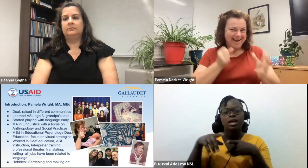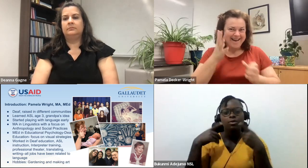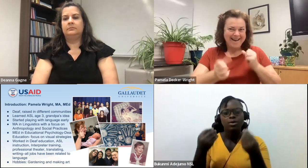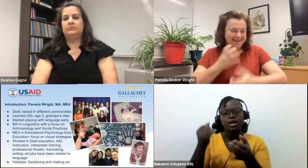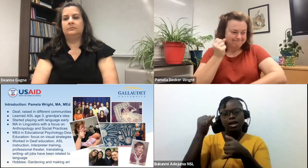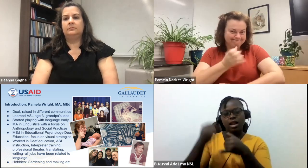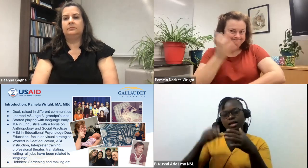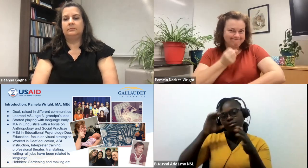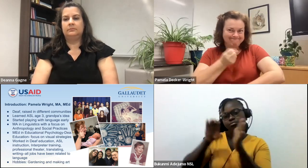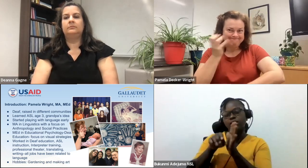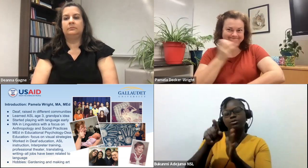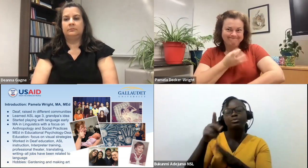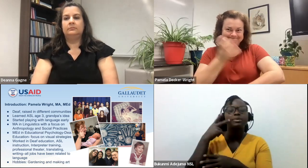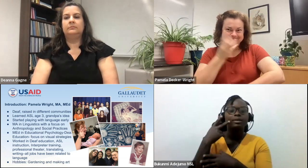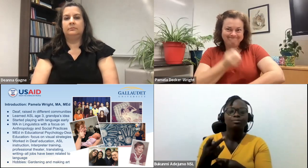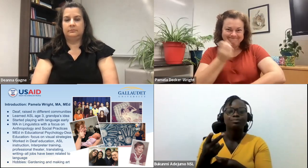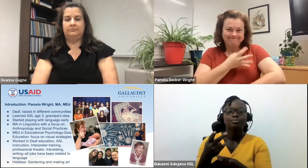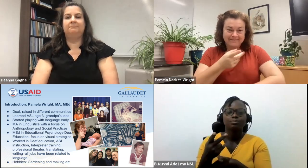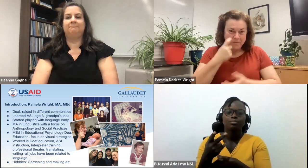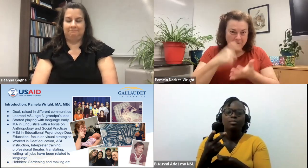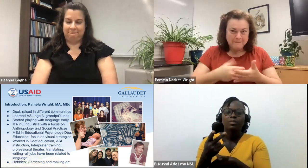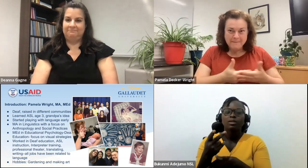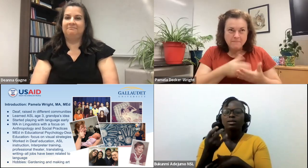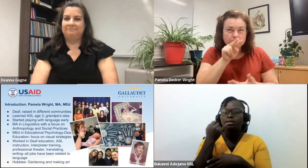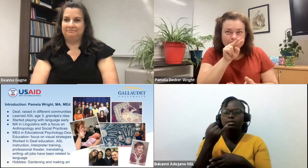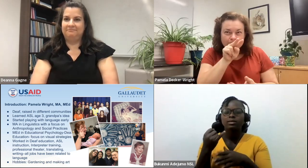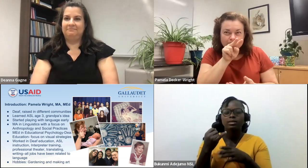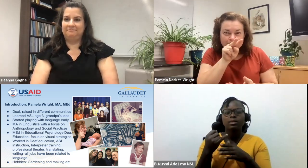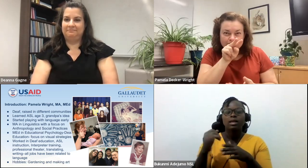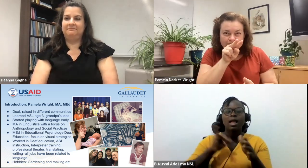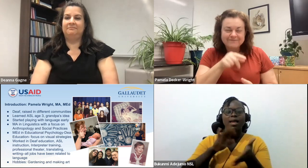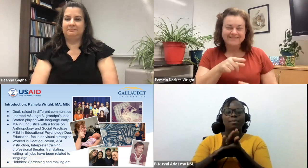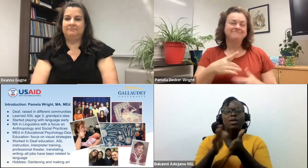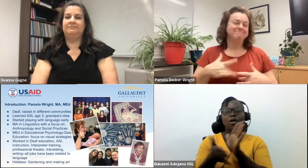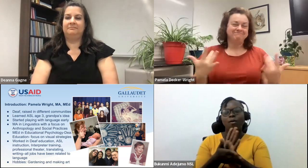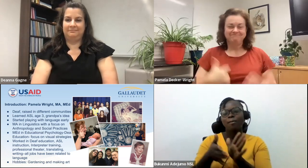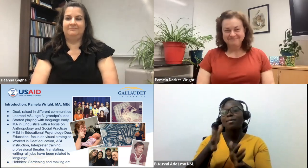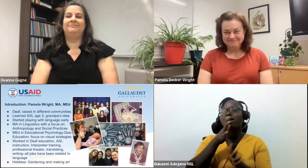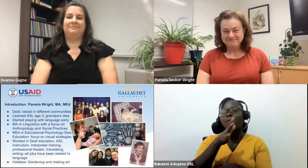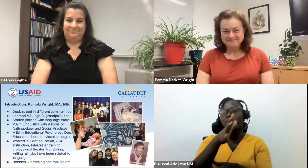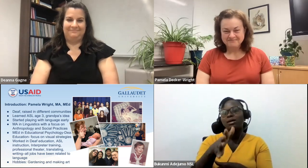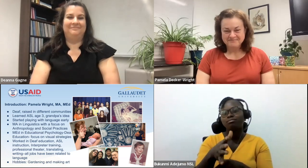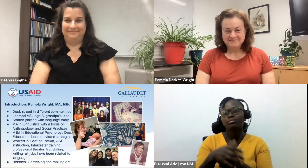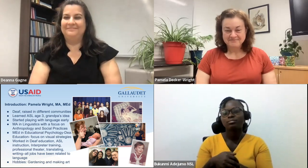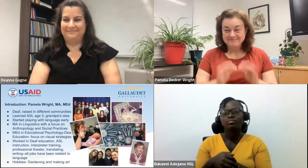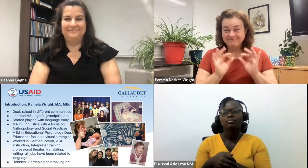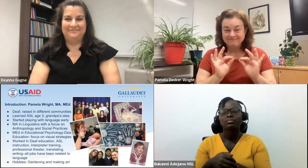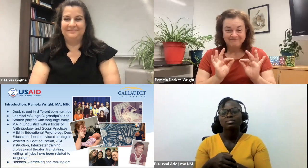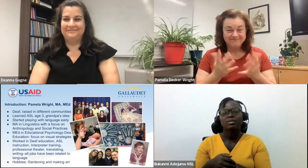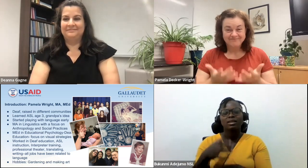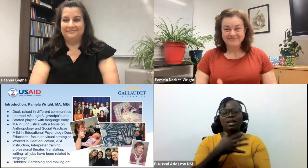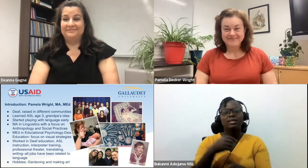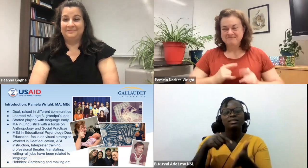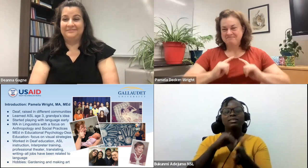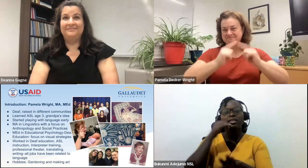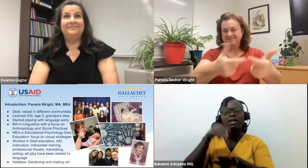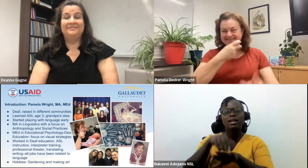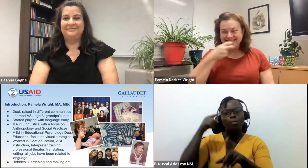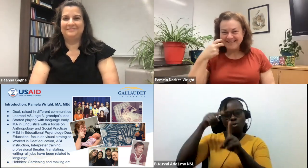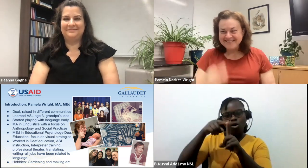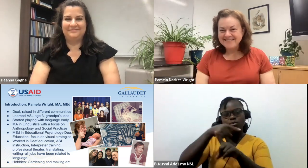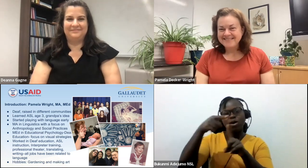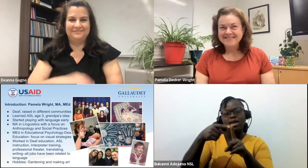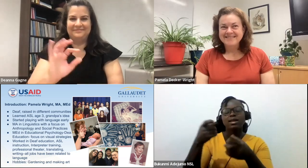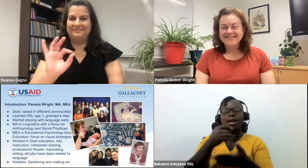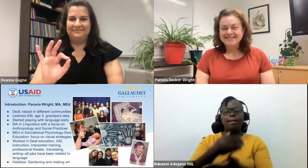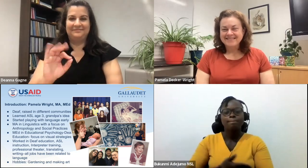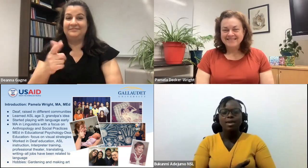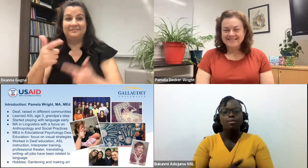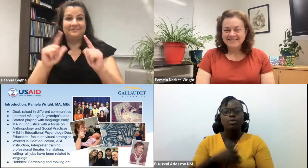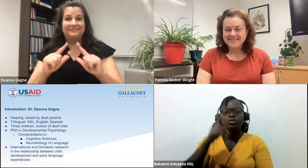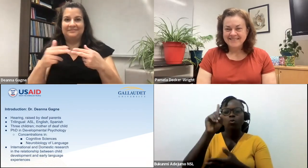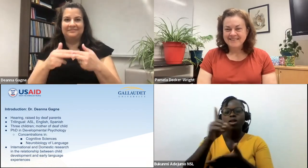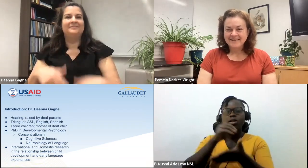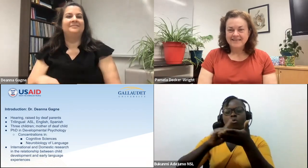and this is at the point where the baby was one week old, and i'm already signing. This baby is watching me, and i'm beginning to start their language acquisition. All right, Diana. I'll turn it over to you.